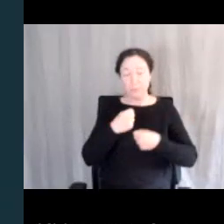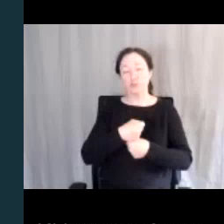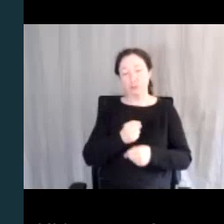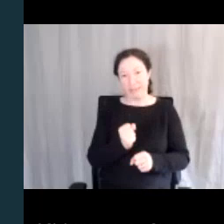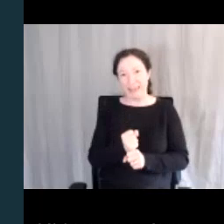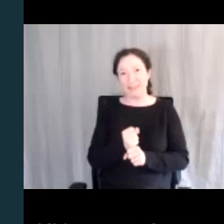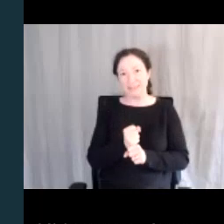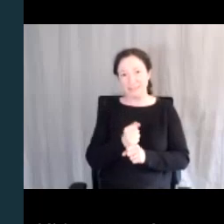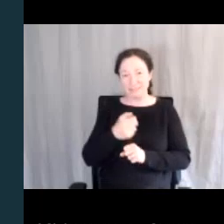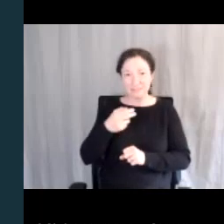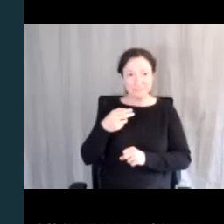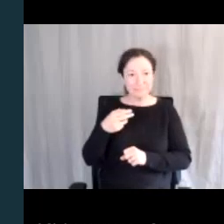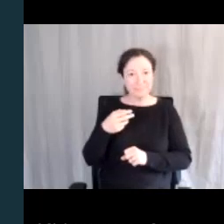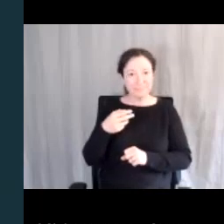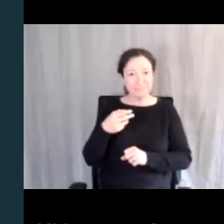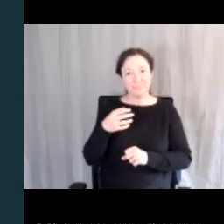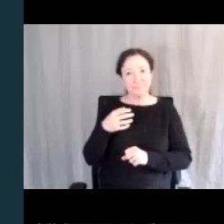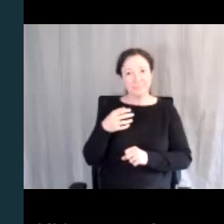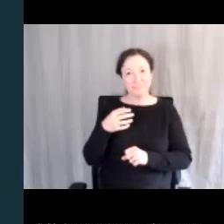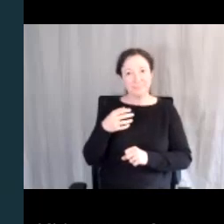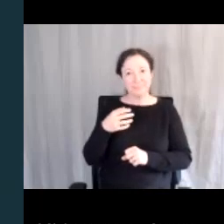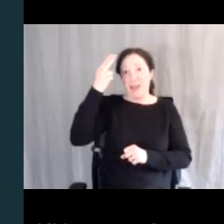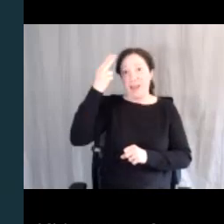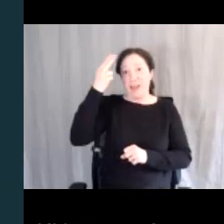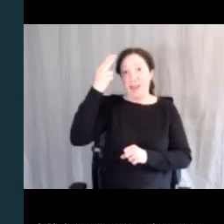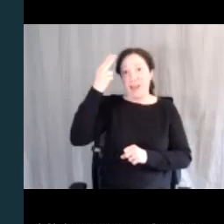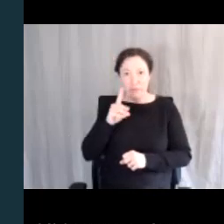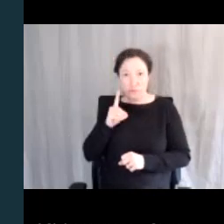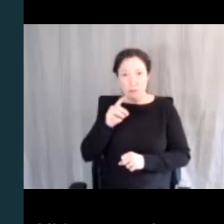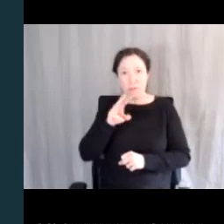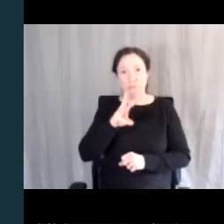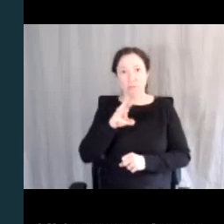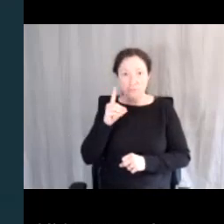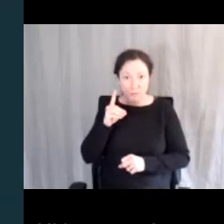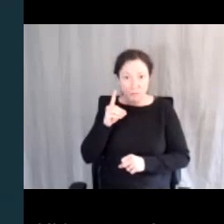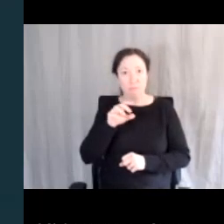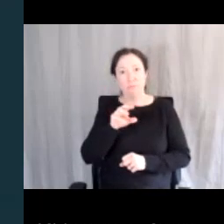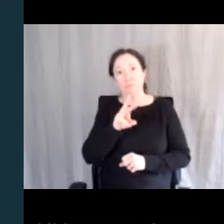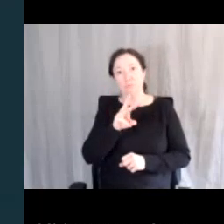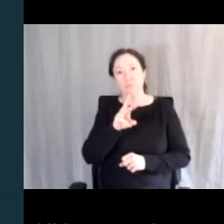high withdrawal, high withdrawal, high withdrawal just ups and downs.